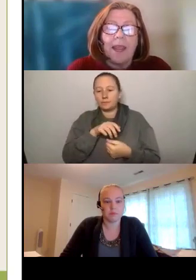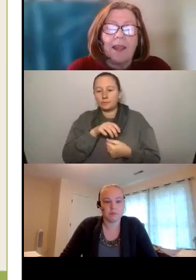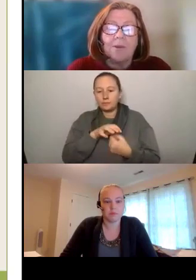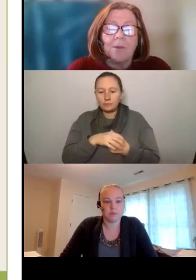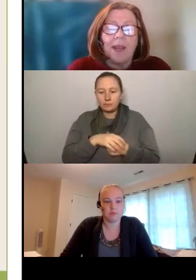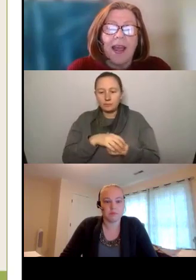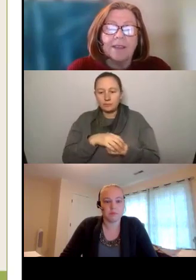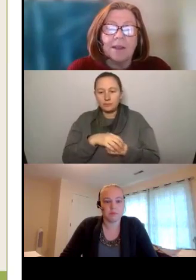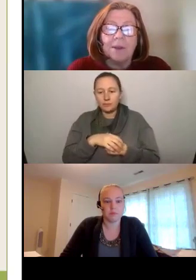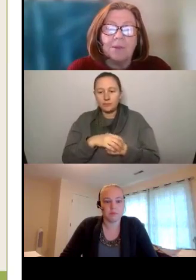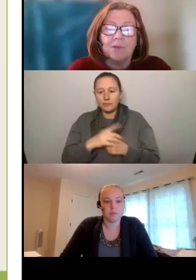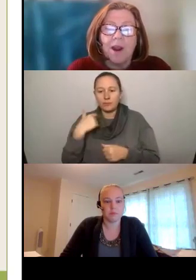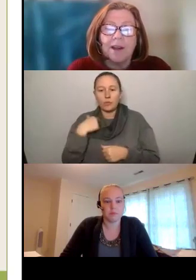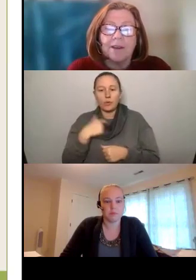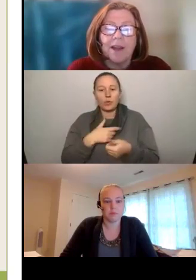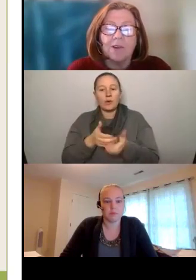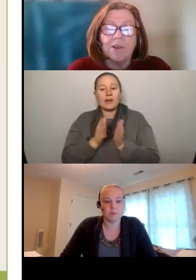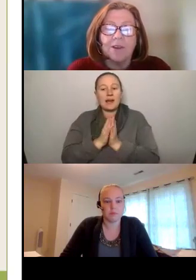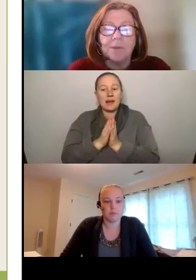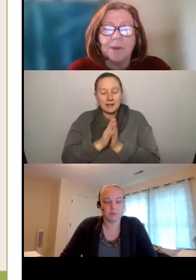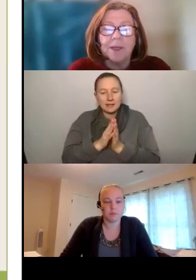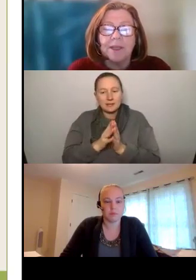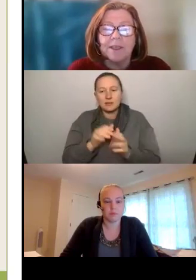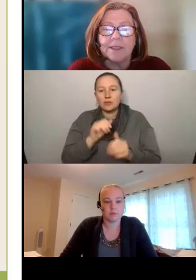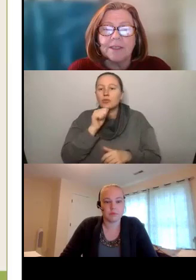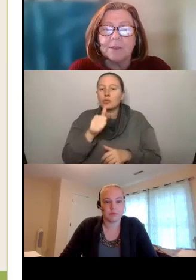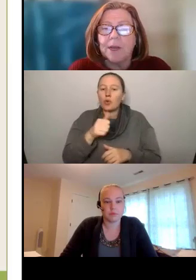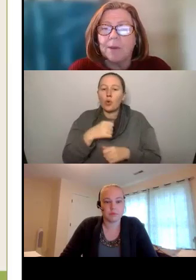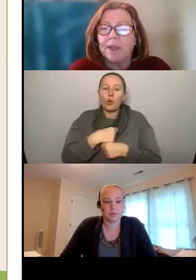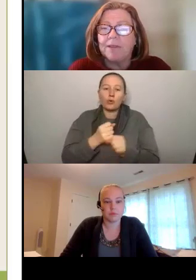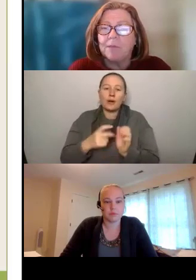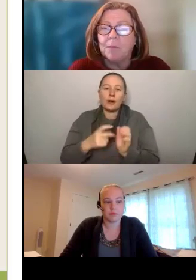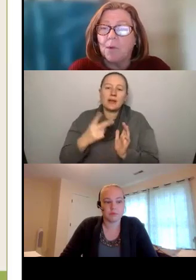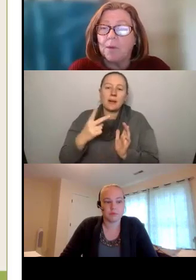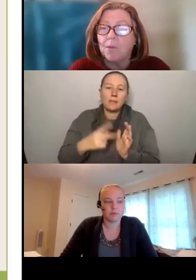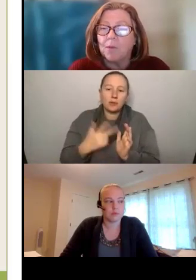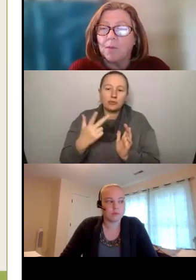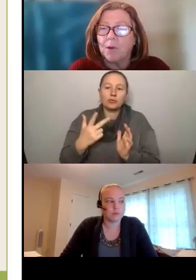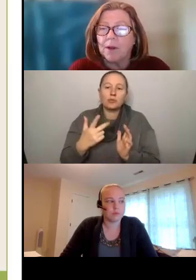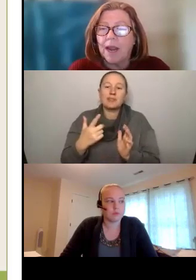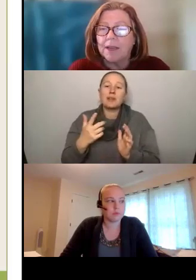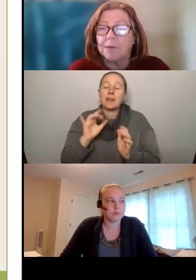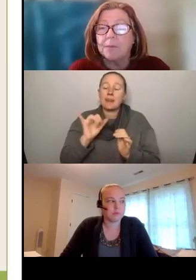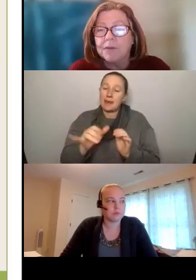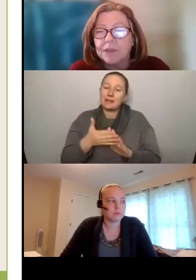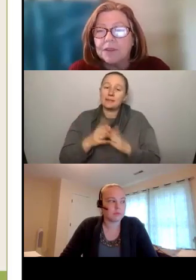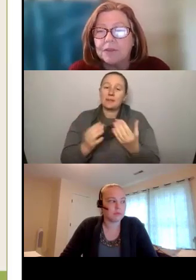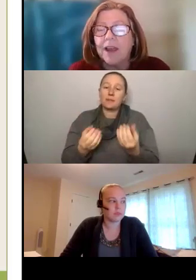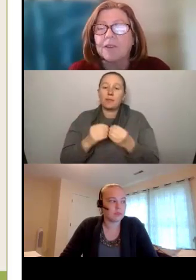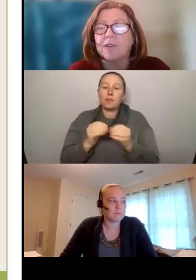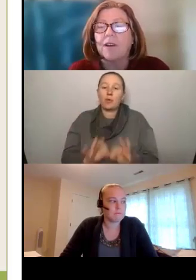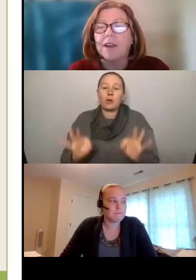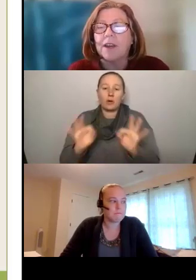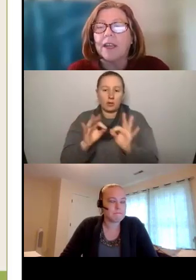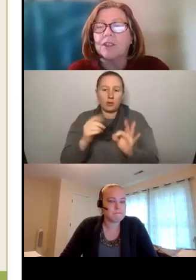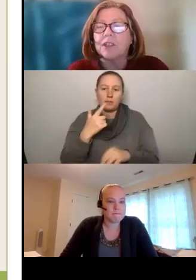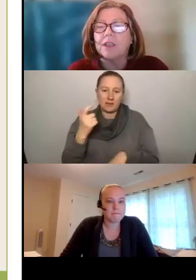And we ask that people try to not create duplicates and this is becoming even more and more important as we move to two factor authentication.